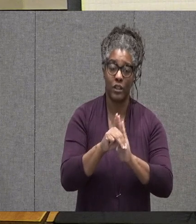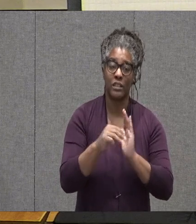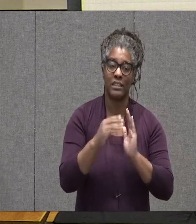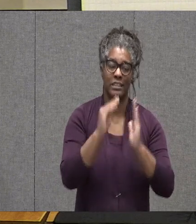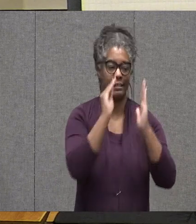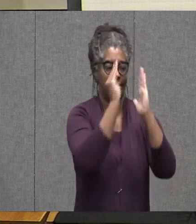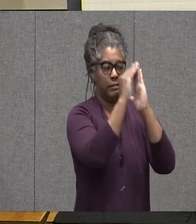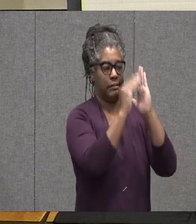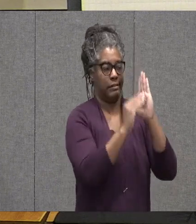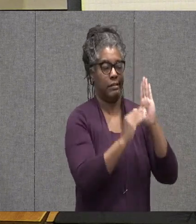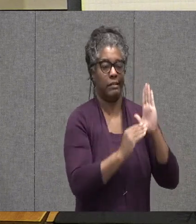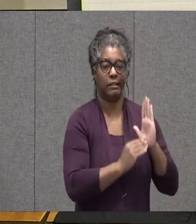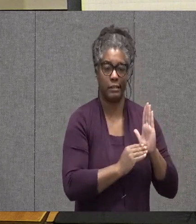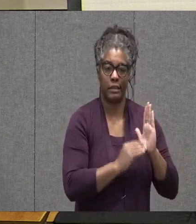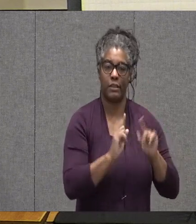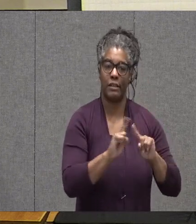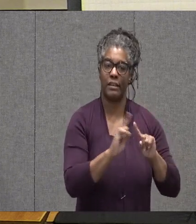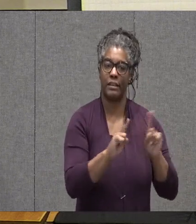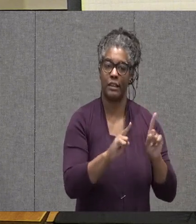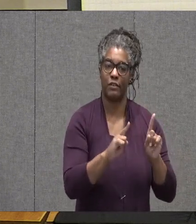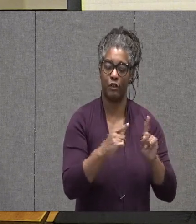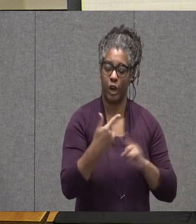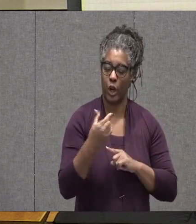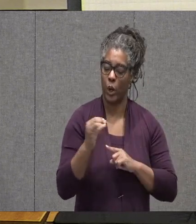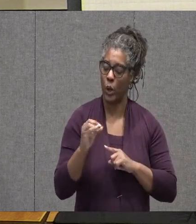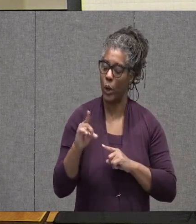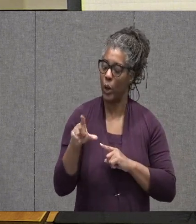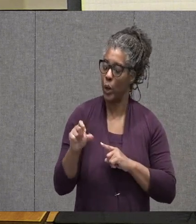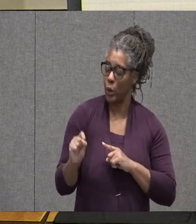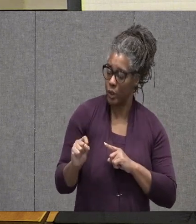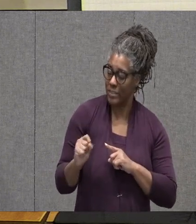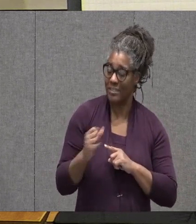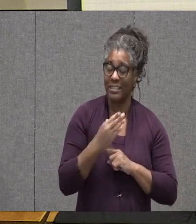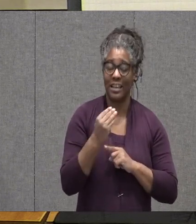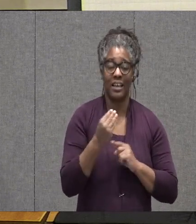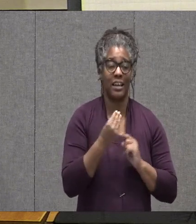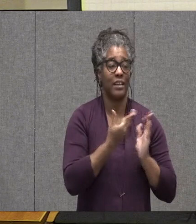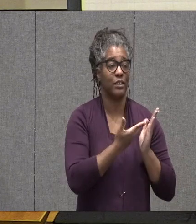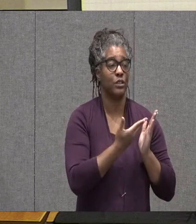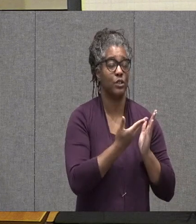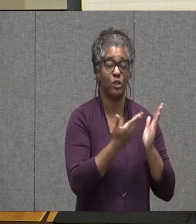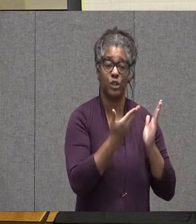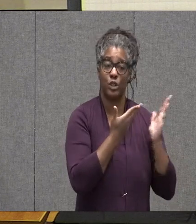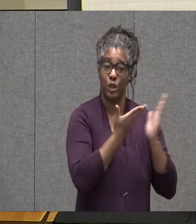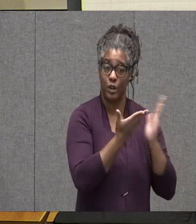Tell me, or tell your TV right now, one of the goods that you wrote down on that list.